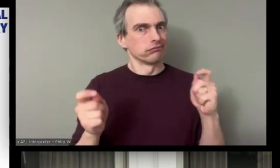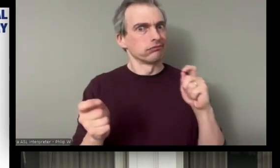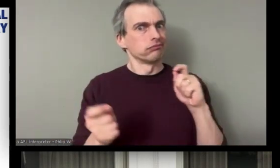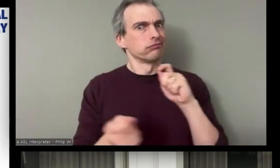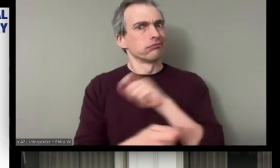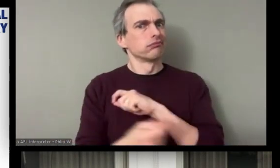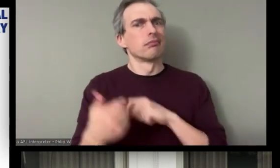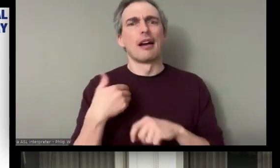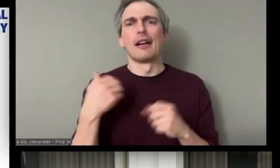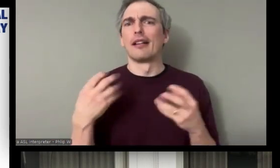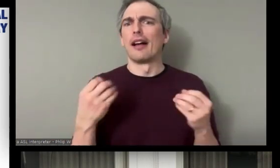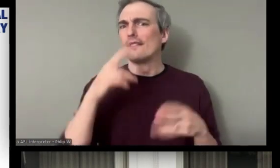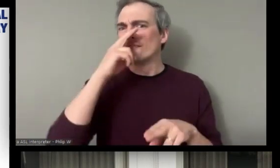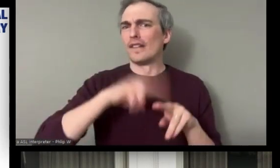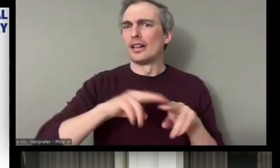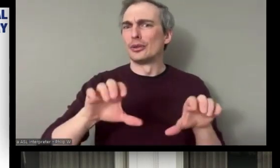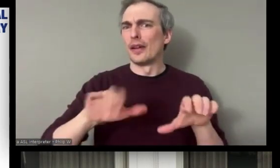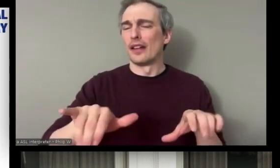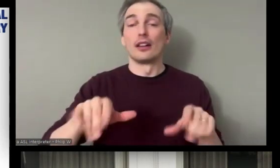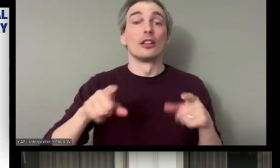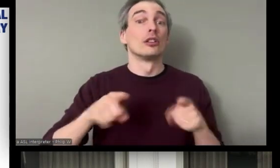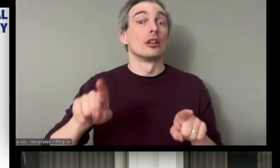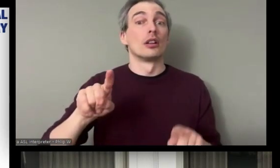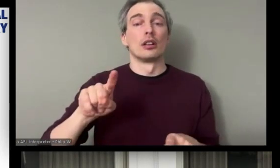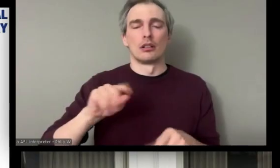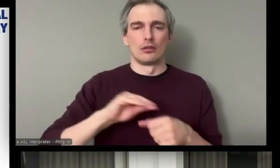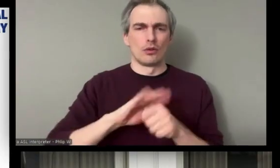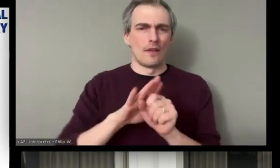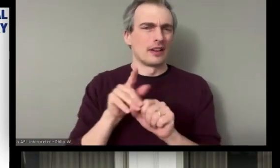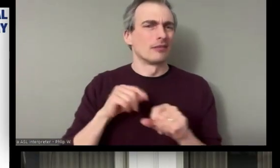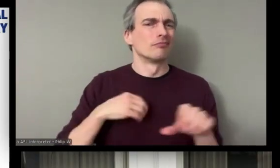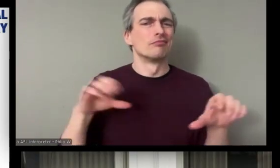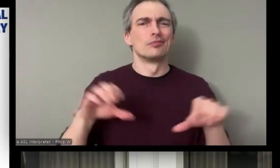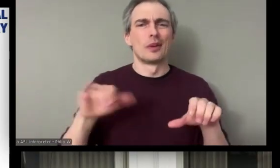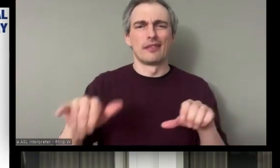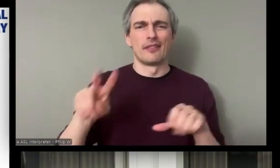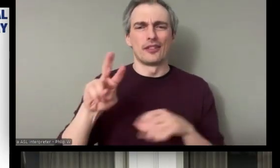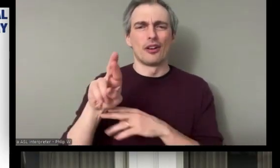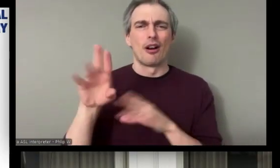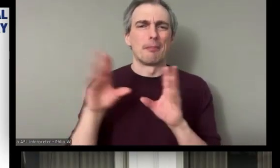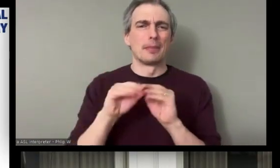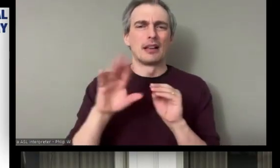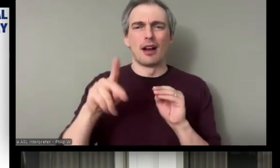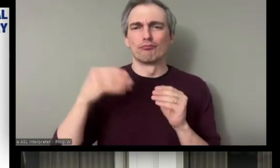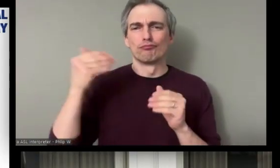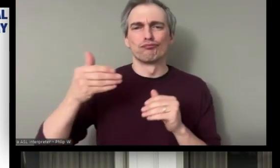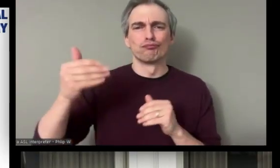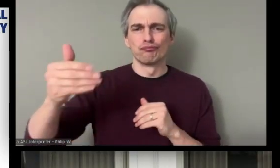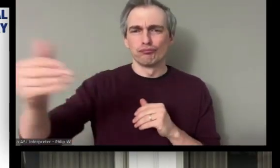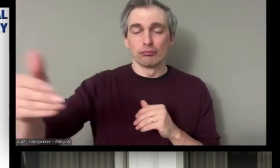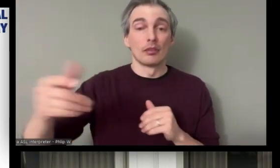During COVID... I was doing the VR meetup a lot, and then... You know... When the world opened up, I kind of stopped doing it.